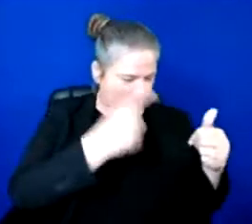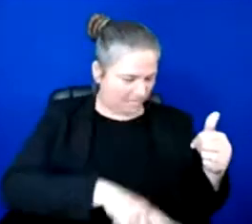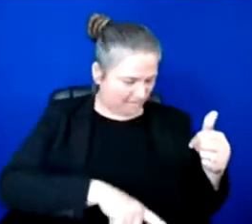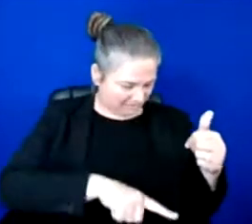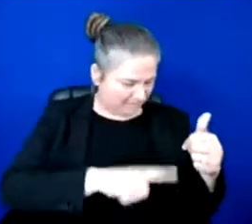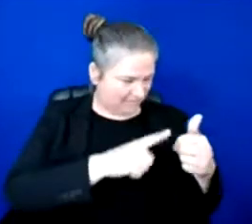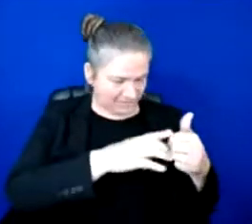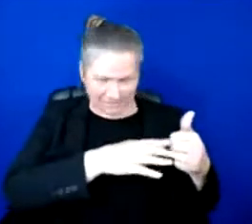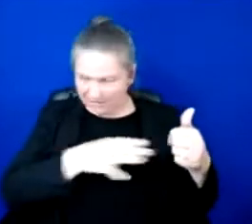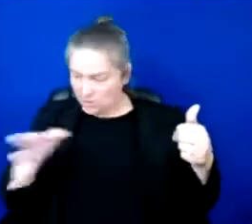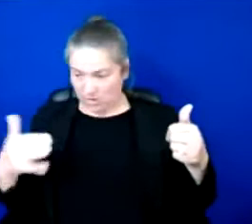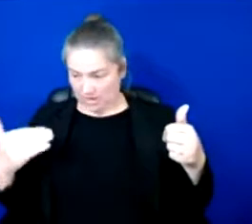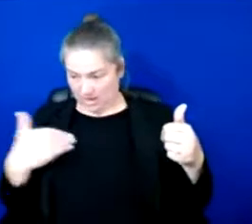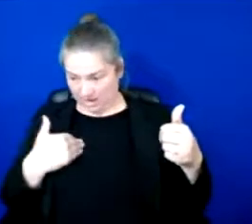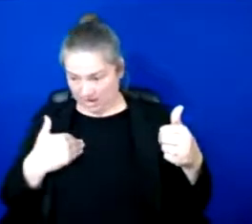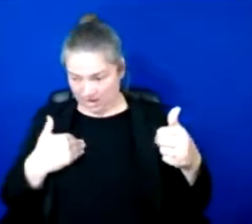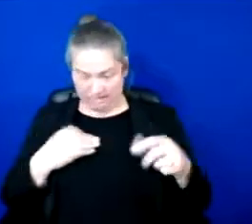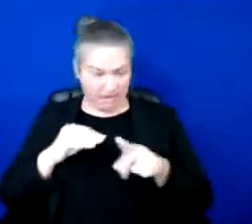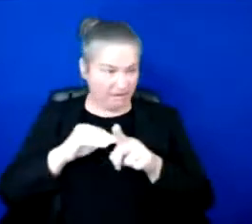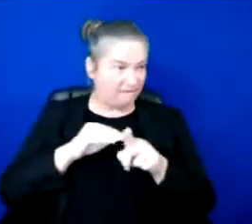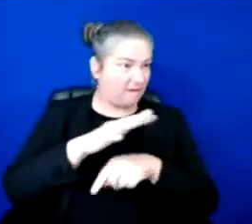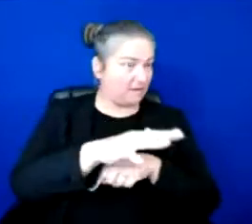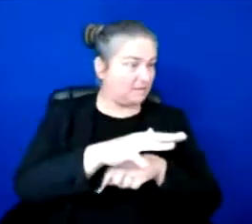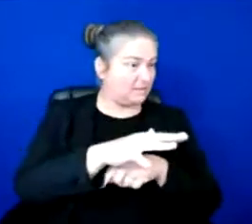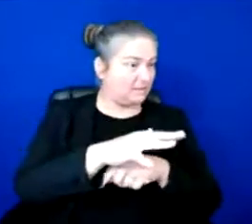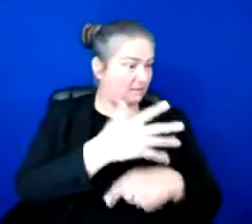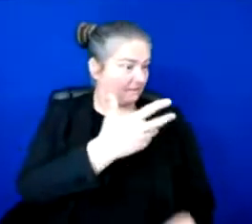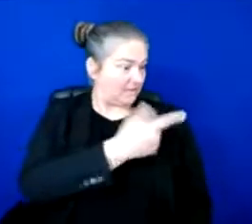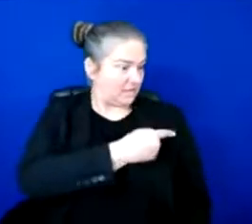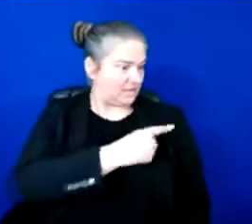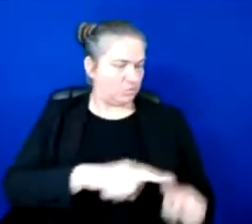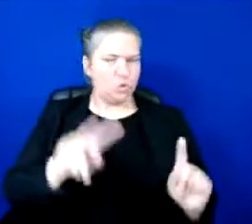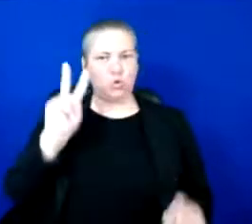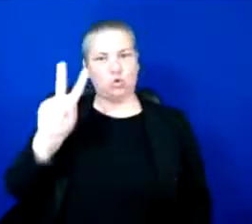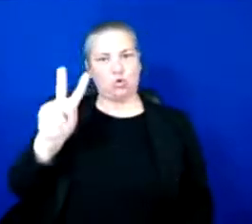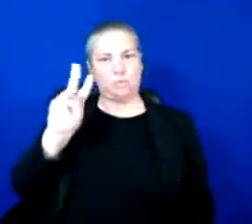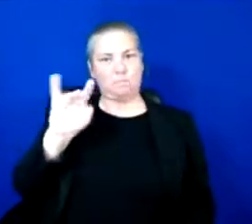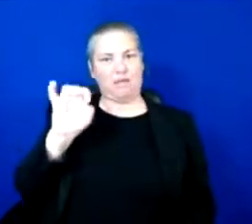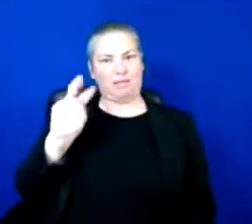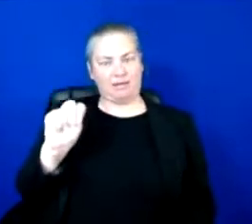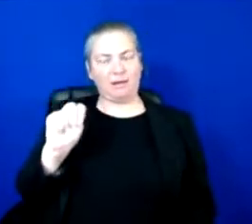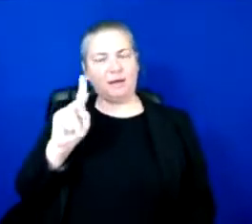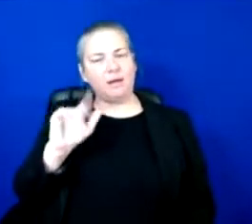effective vaccines, but two million Kentucky in's already being vaccinated